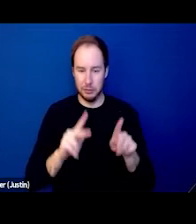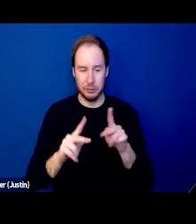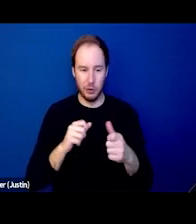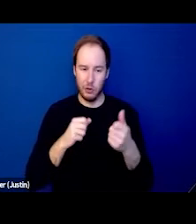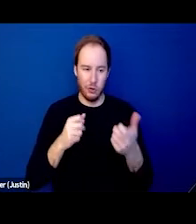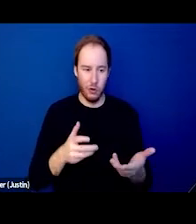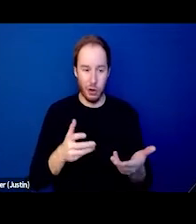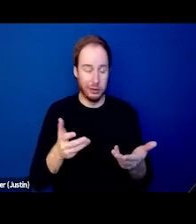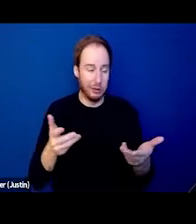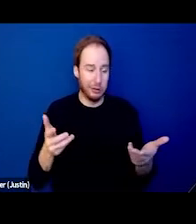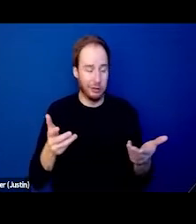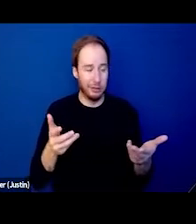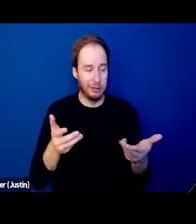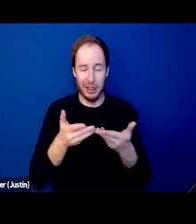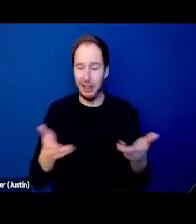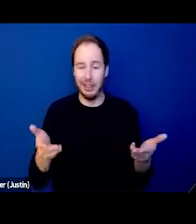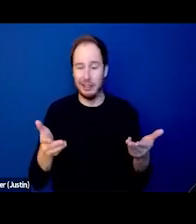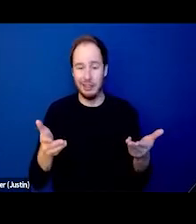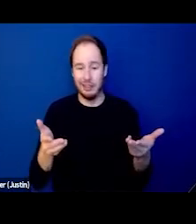to move a little bit more slowly